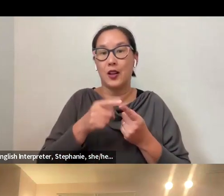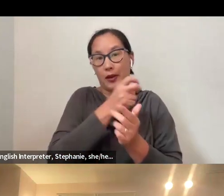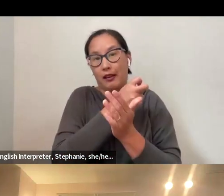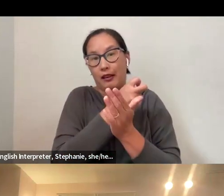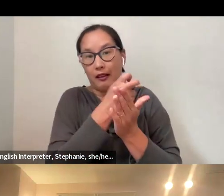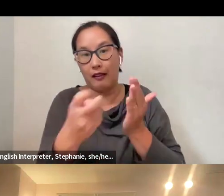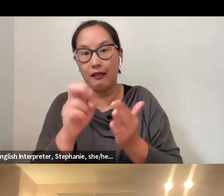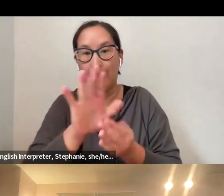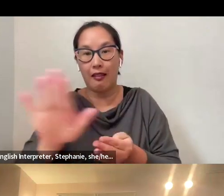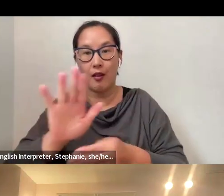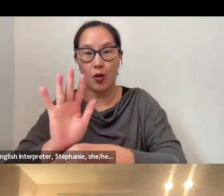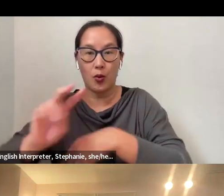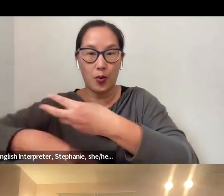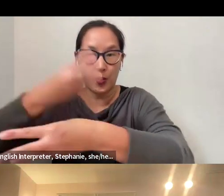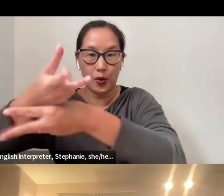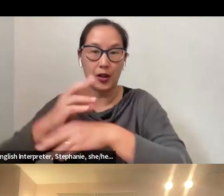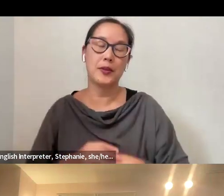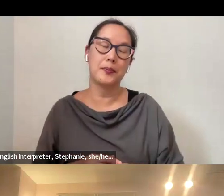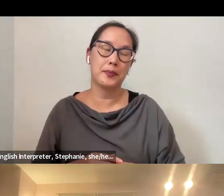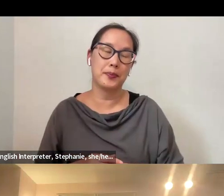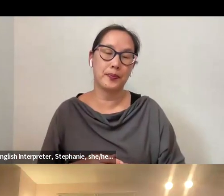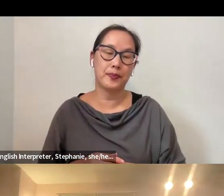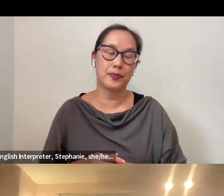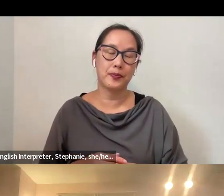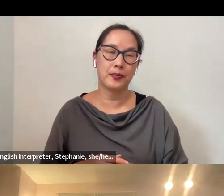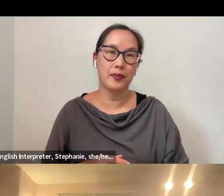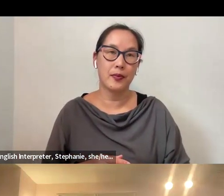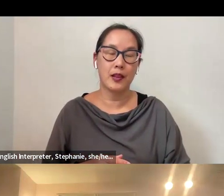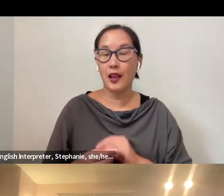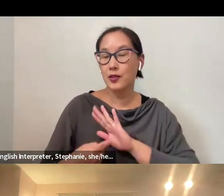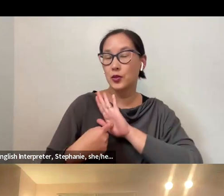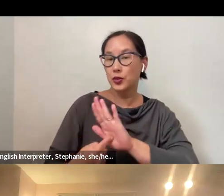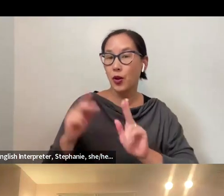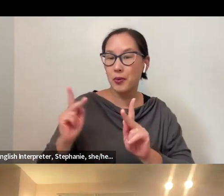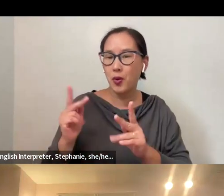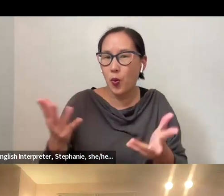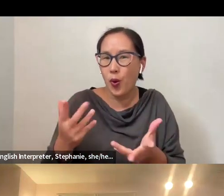And in order to show people what it means to live with endometriosis,